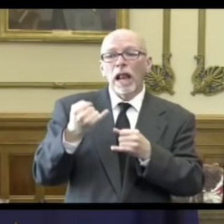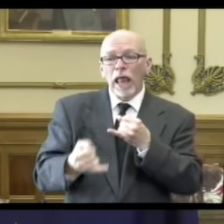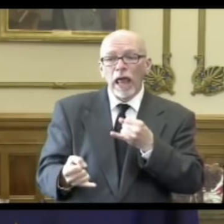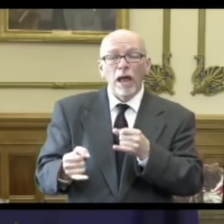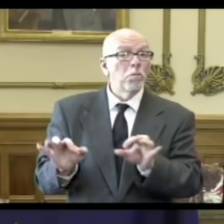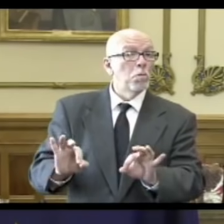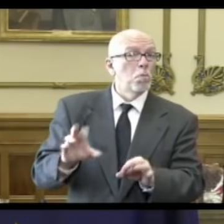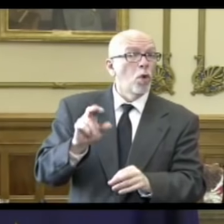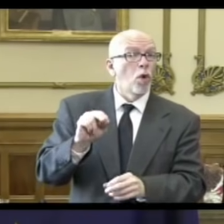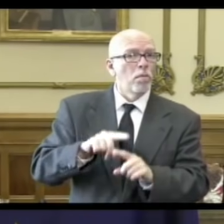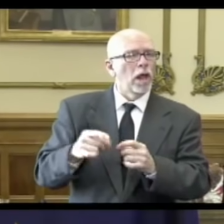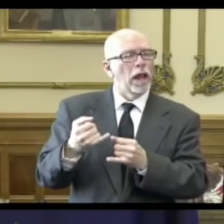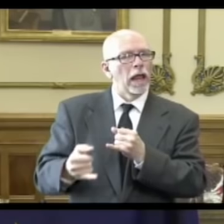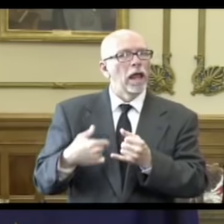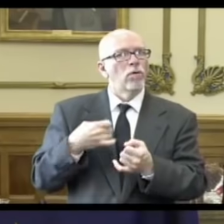IS BEEN SO INSTRUMENTAL IN TRANSPORTING EQUIPMENT TO